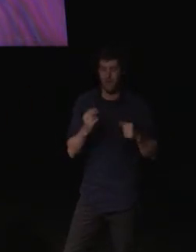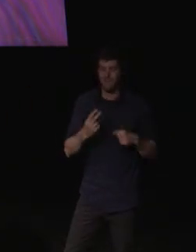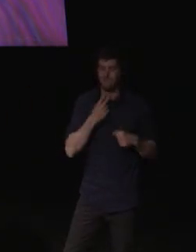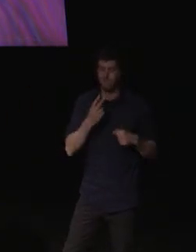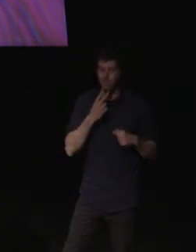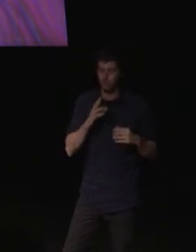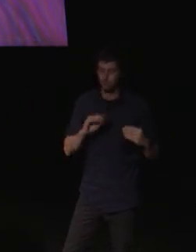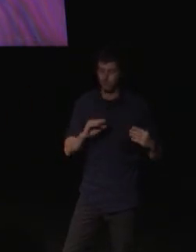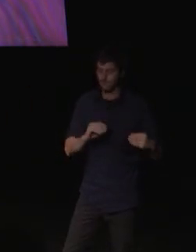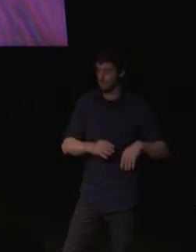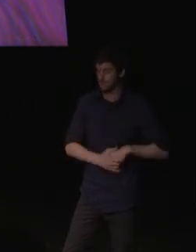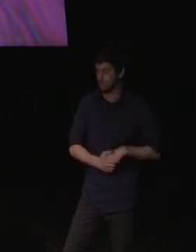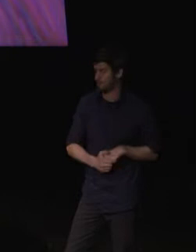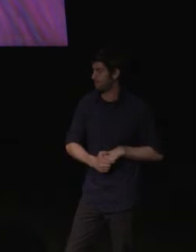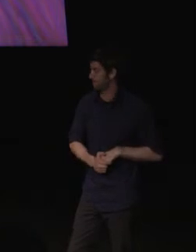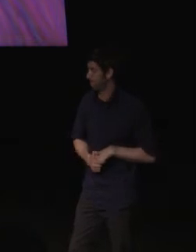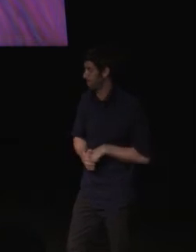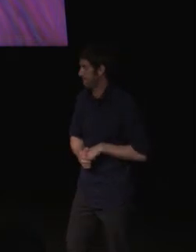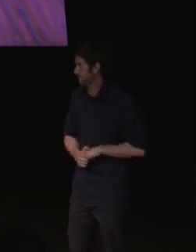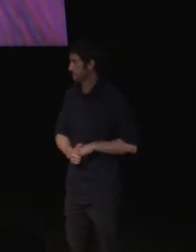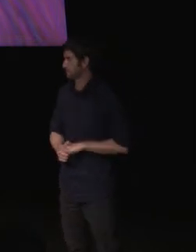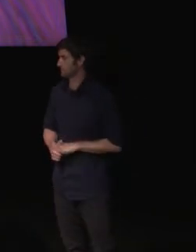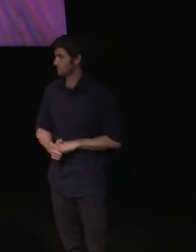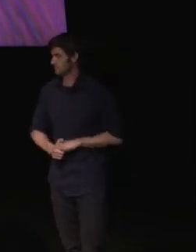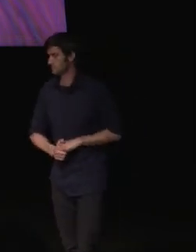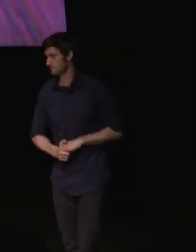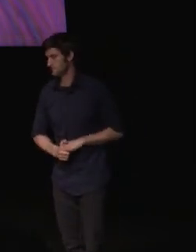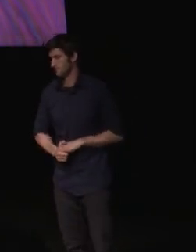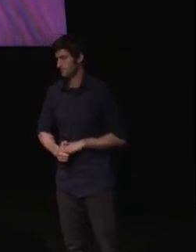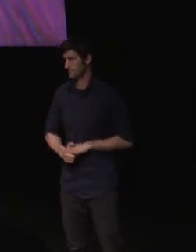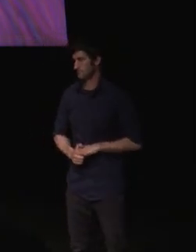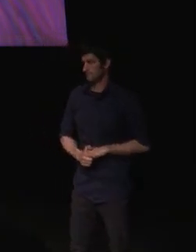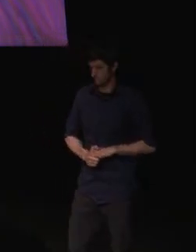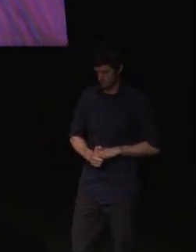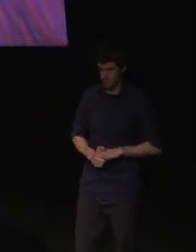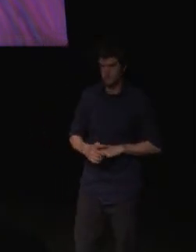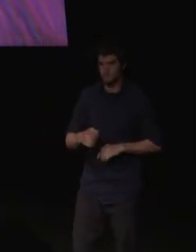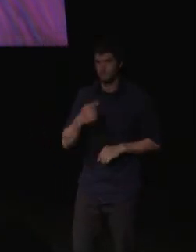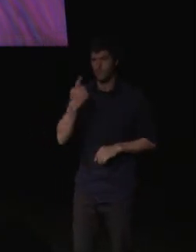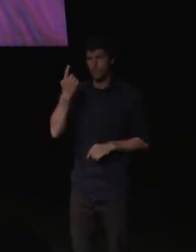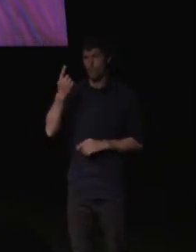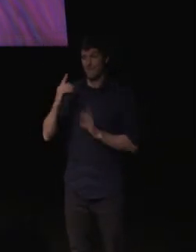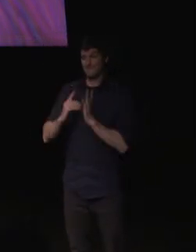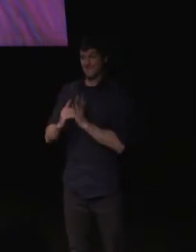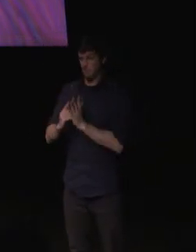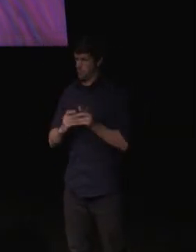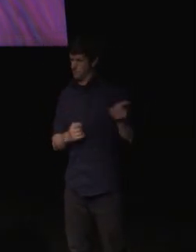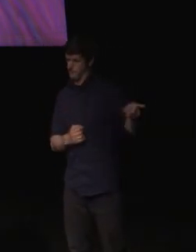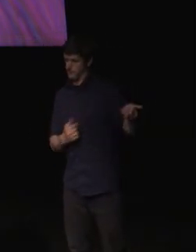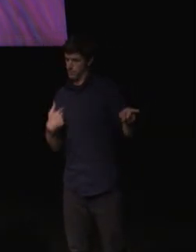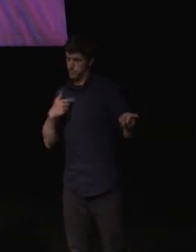The sample that we are publishing next week, that's the demo you can also see out there, that uses all PlayFab systems, but again,